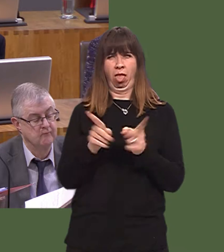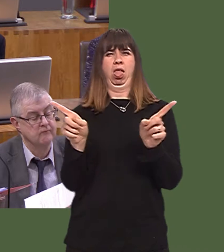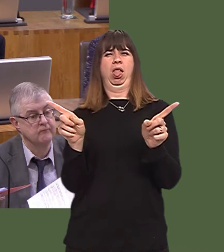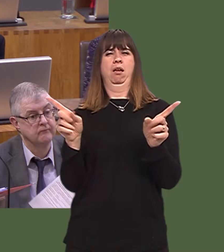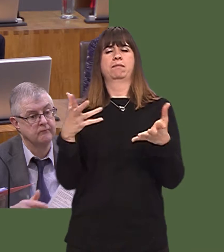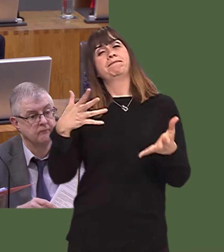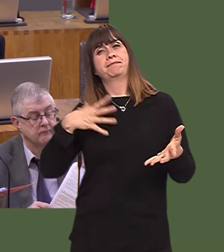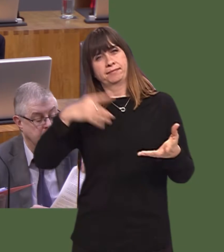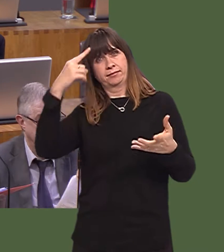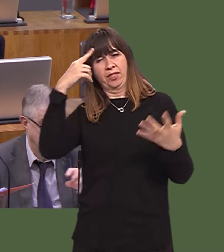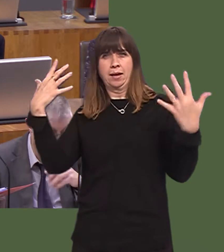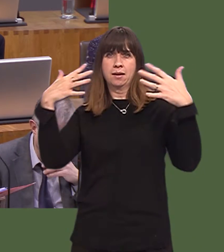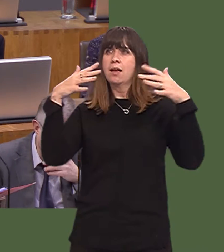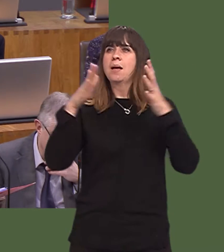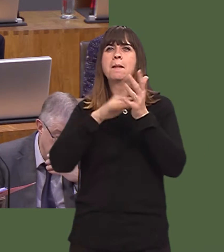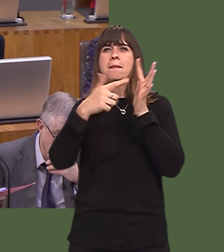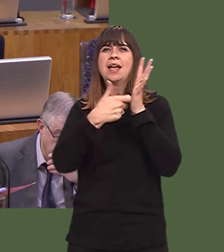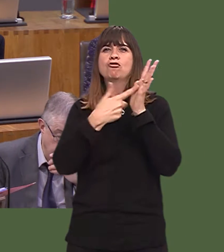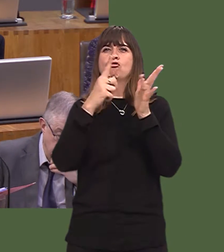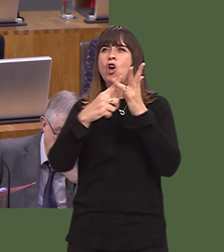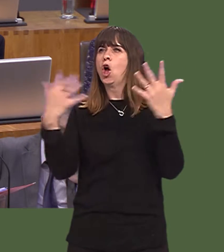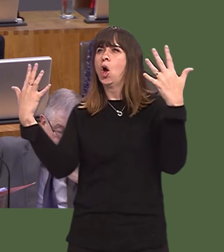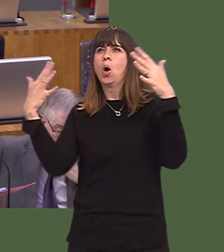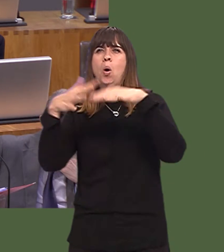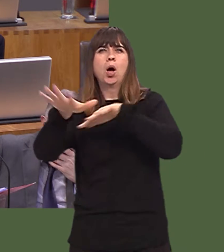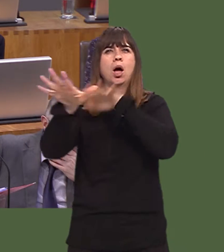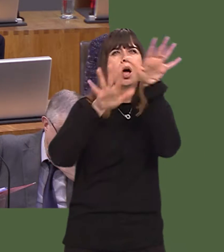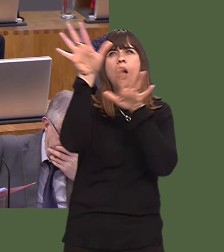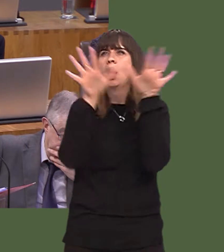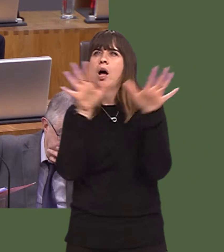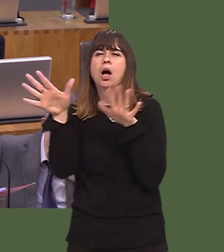system, one thatís extended in the future and one that offers a far better service than has been available so far.